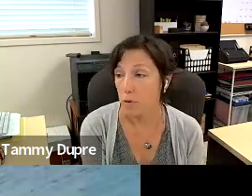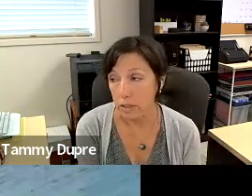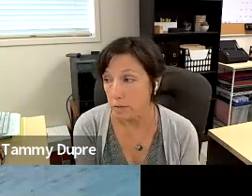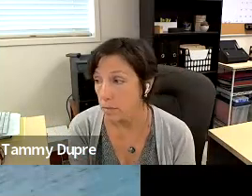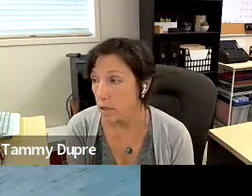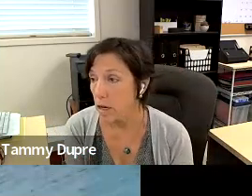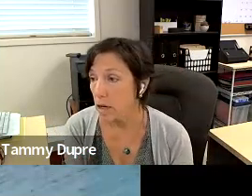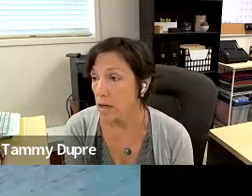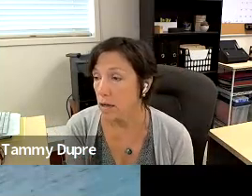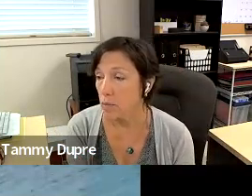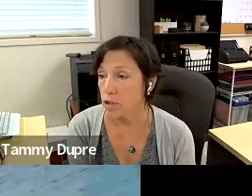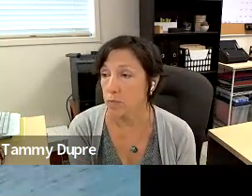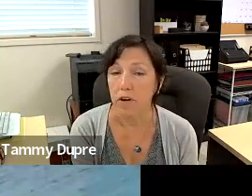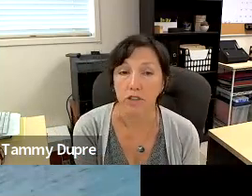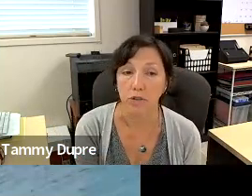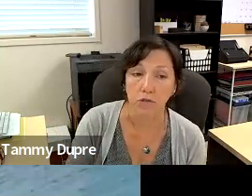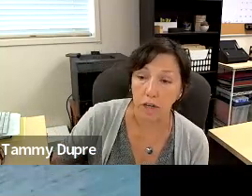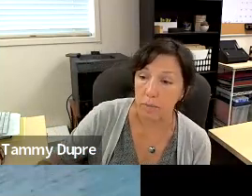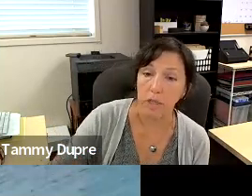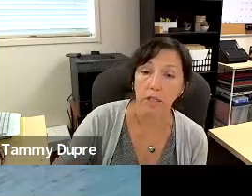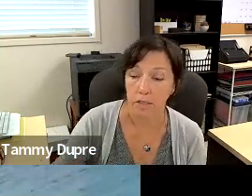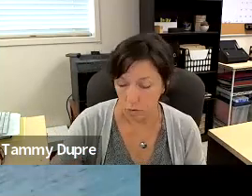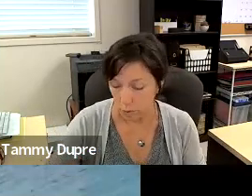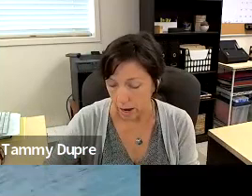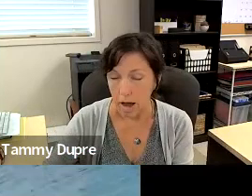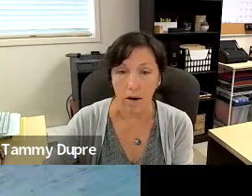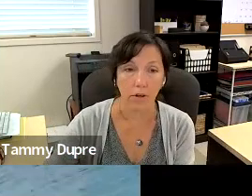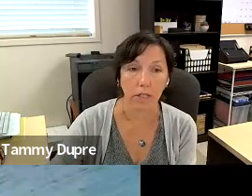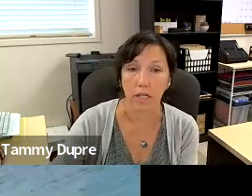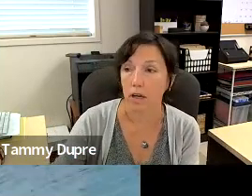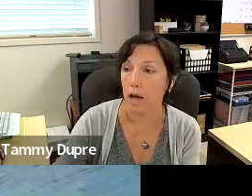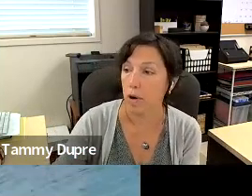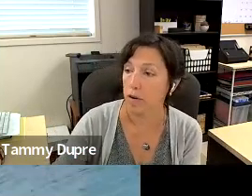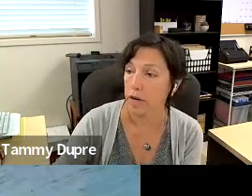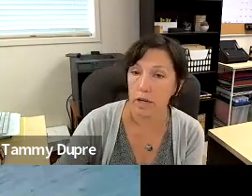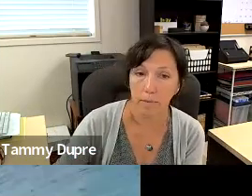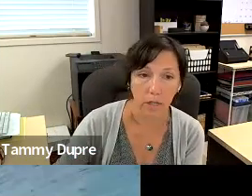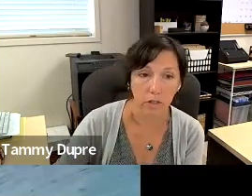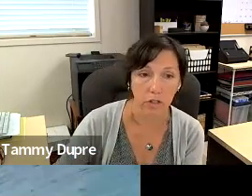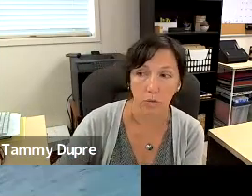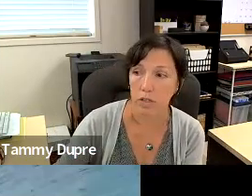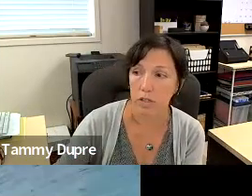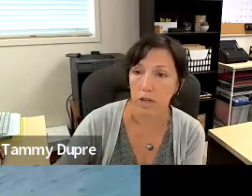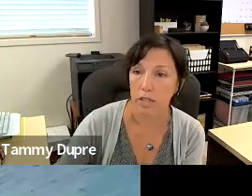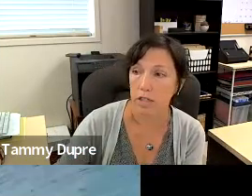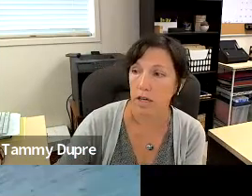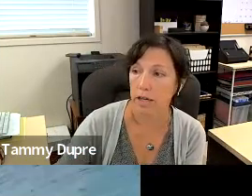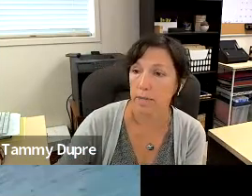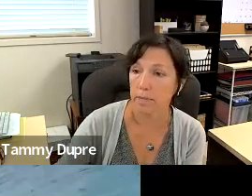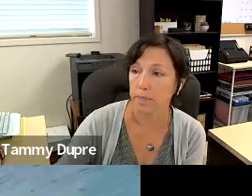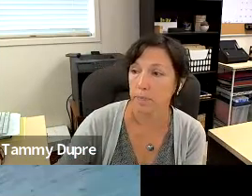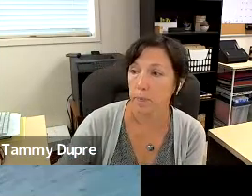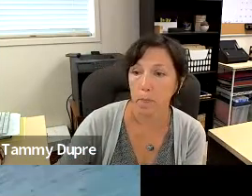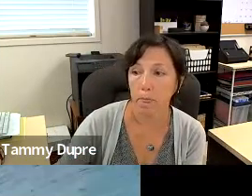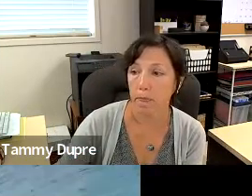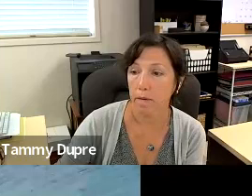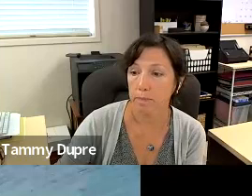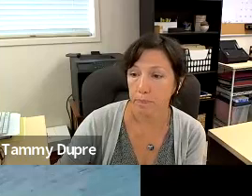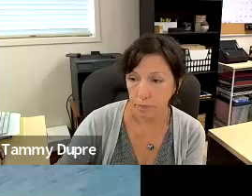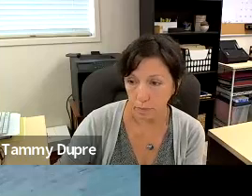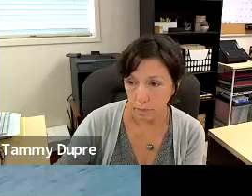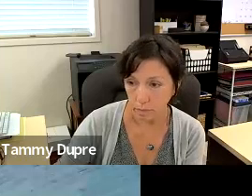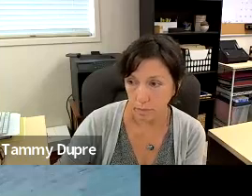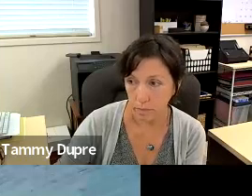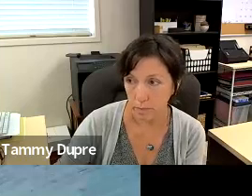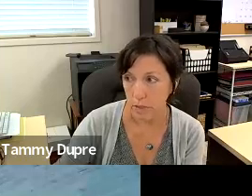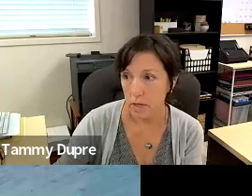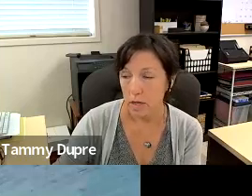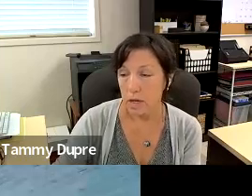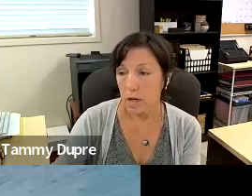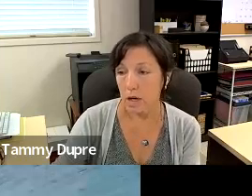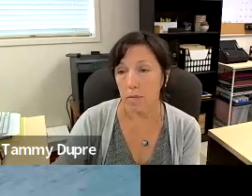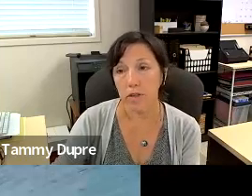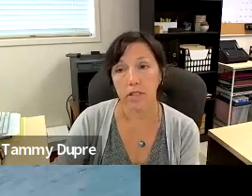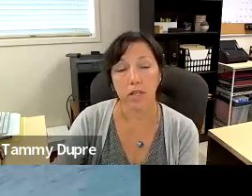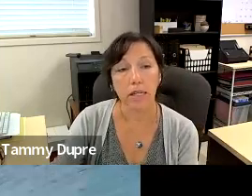To everyone. We do professional developments we have a lending library i'm gonna just go on to the next slide